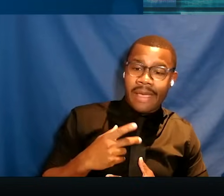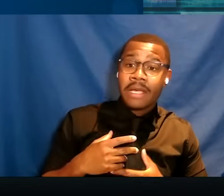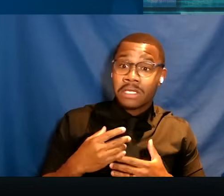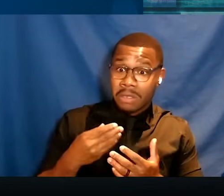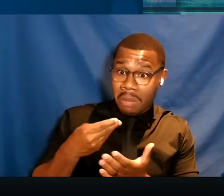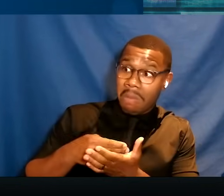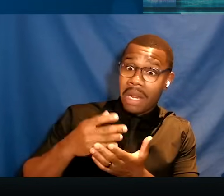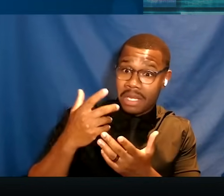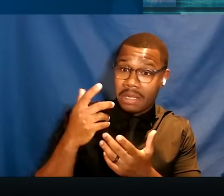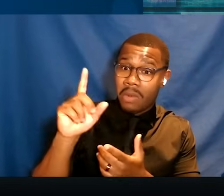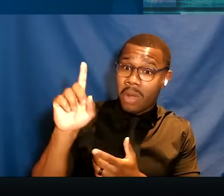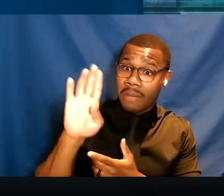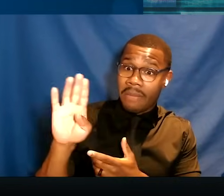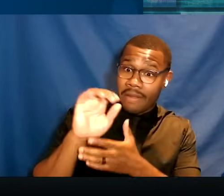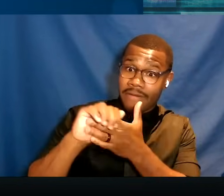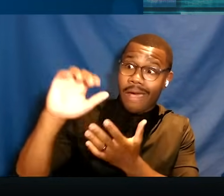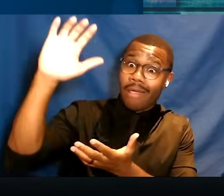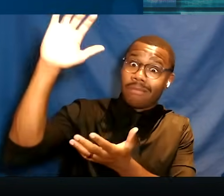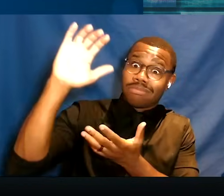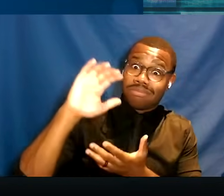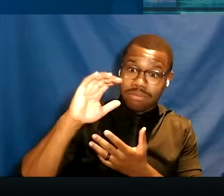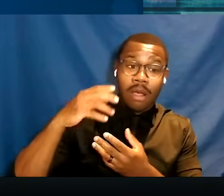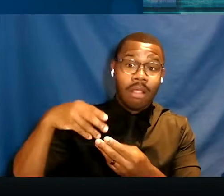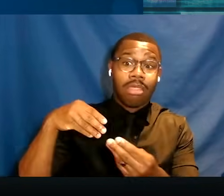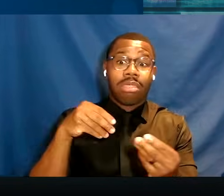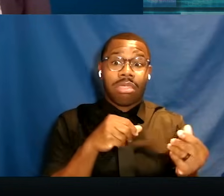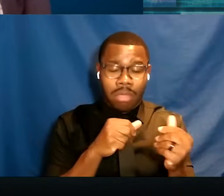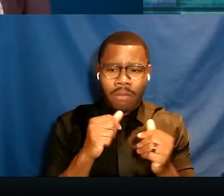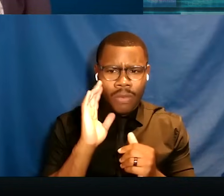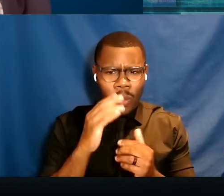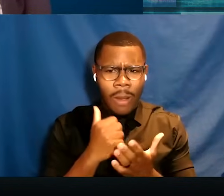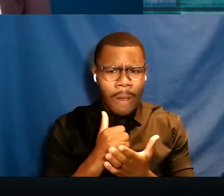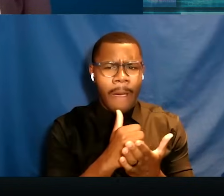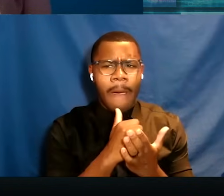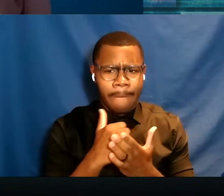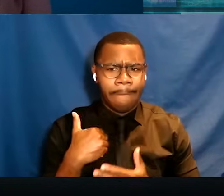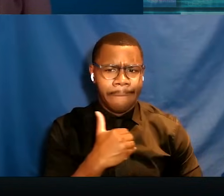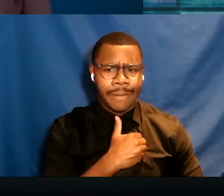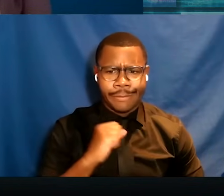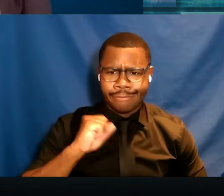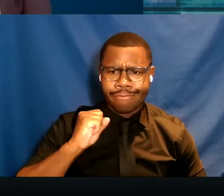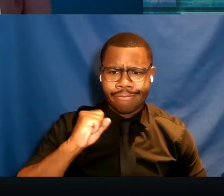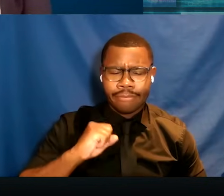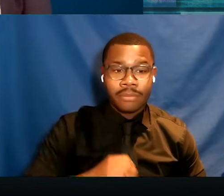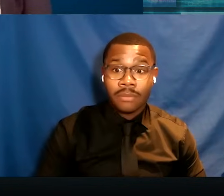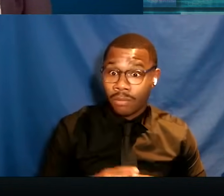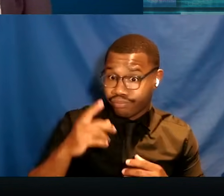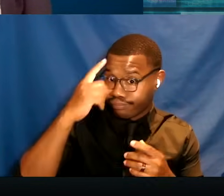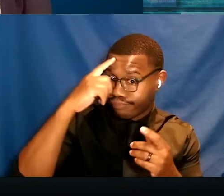is, I think, gonna mean a lot to our members. Yeah, I mean, I certainly agree and I think out of that billion dollars,